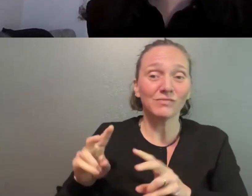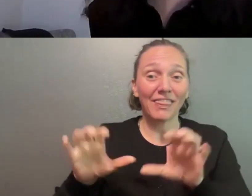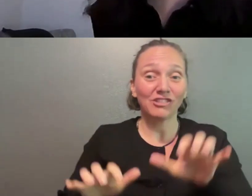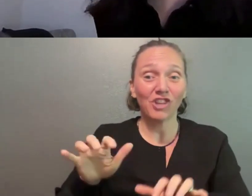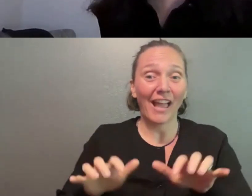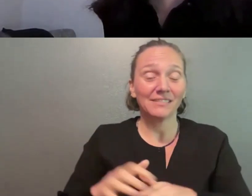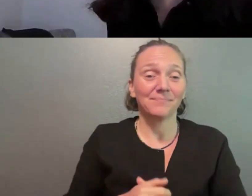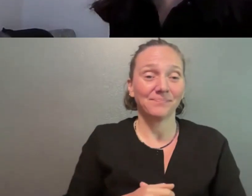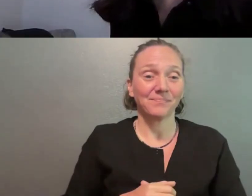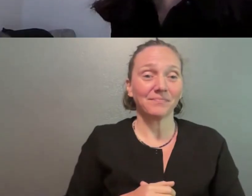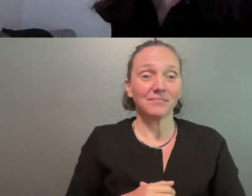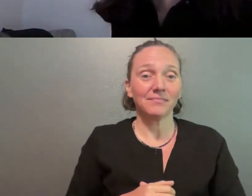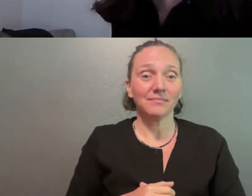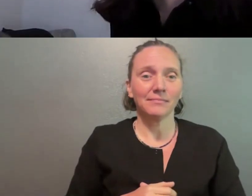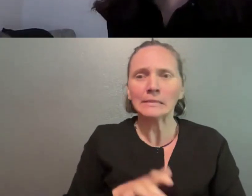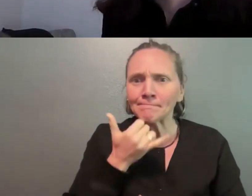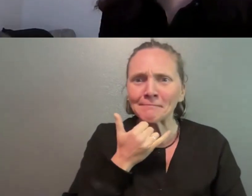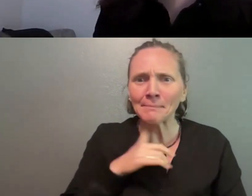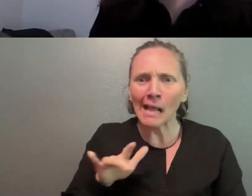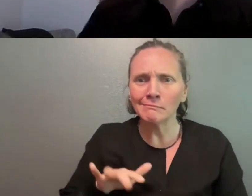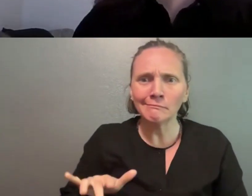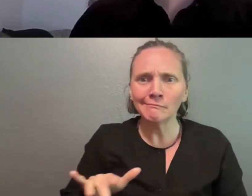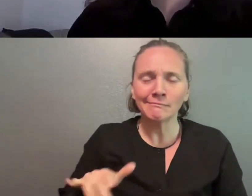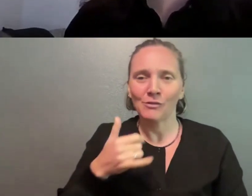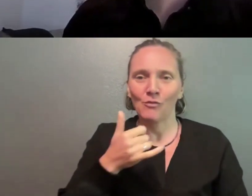Oops, there's the wrong button.